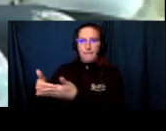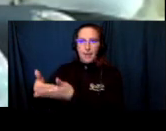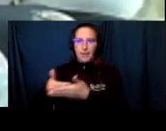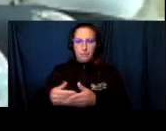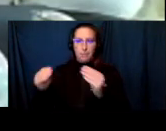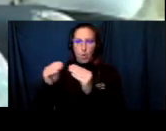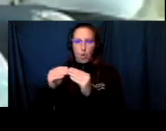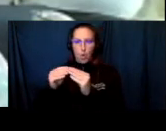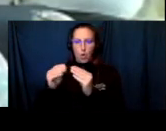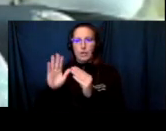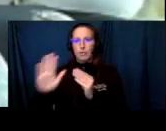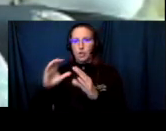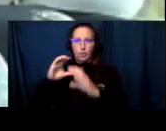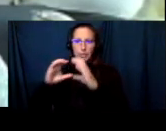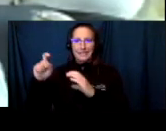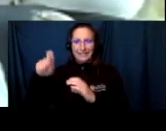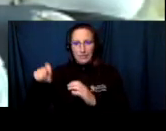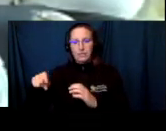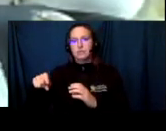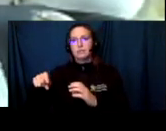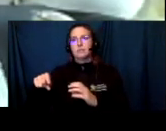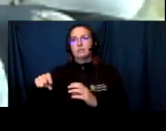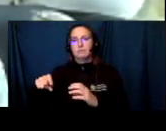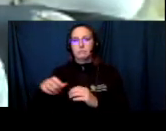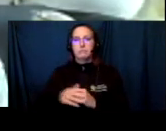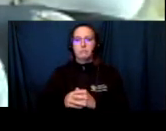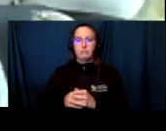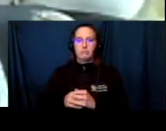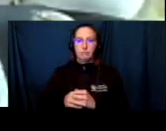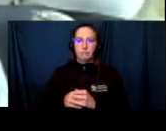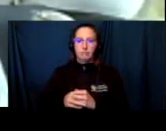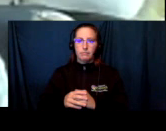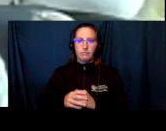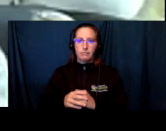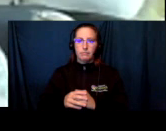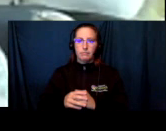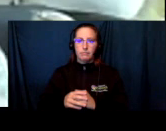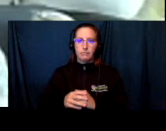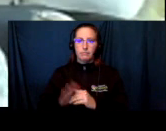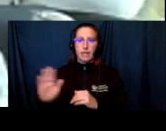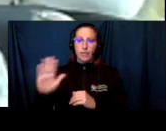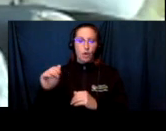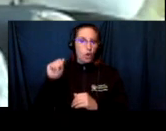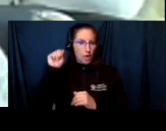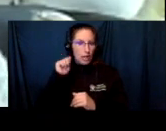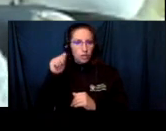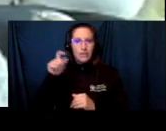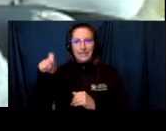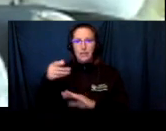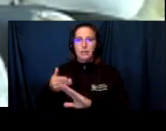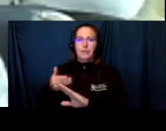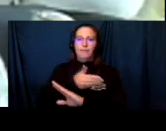sort of communication needs and audiology needs prior to all the other things that they need to be